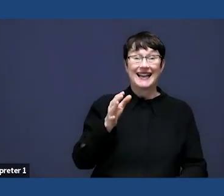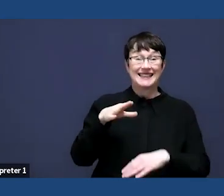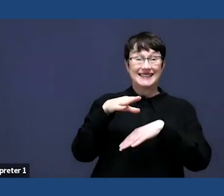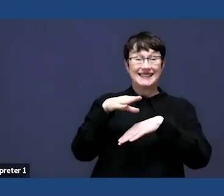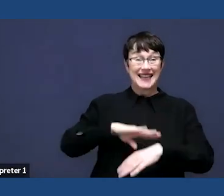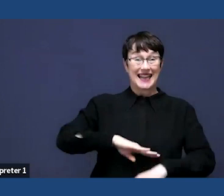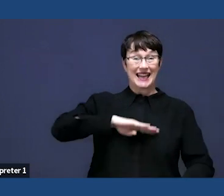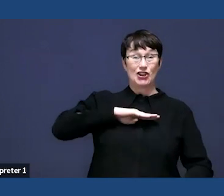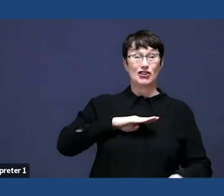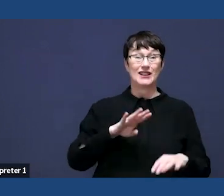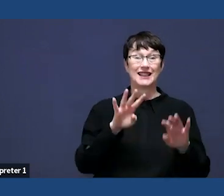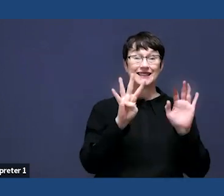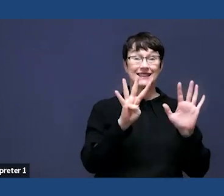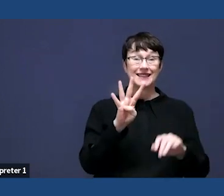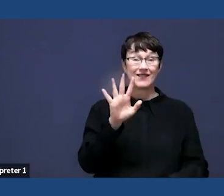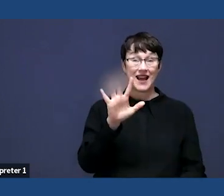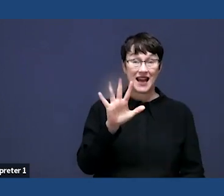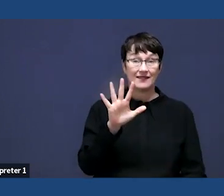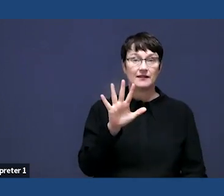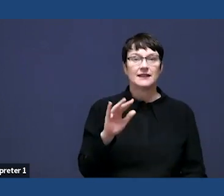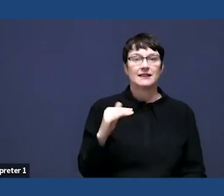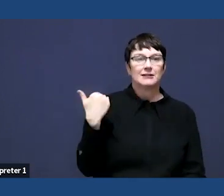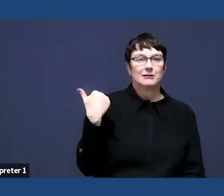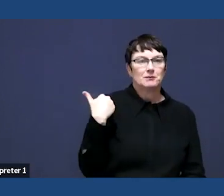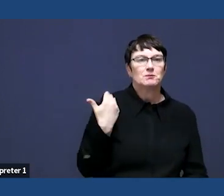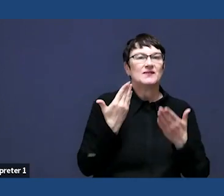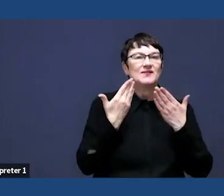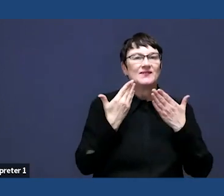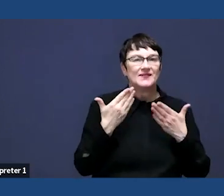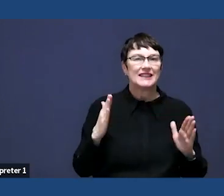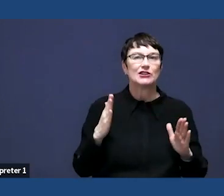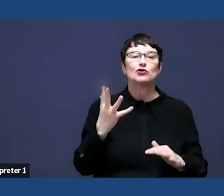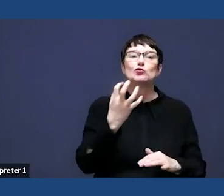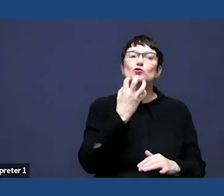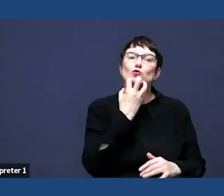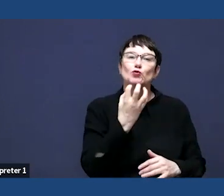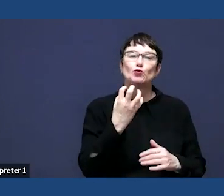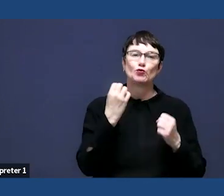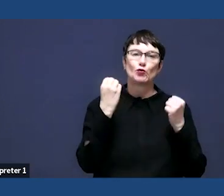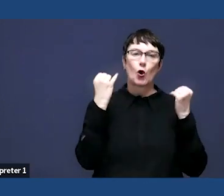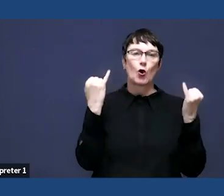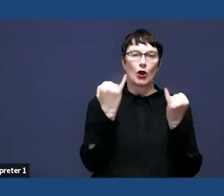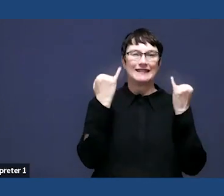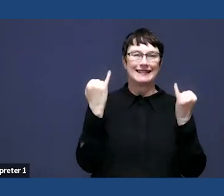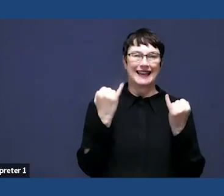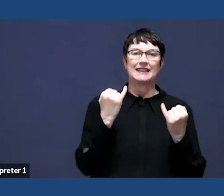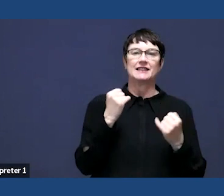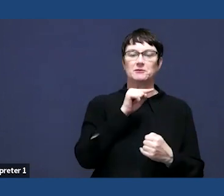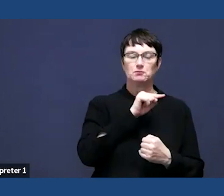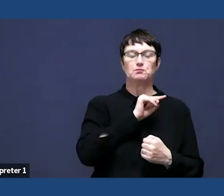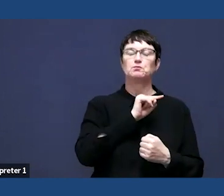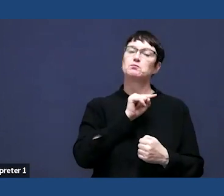Going to the cities and communities SDG, someone who wants to engage in her community.